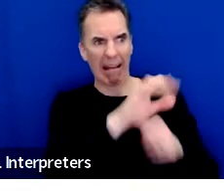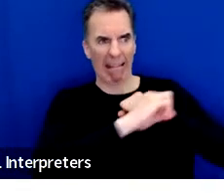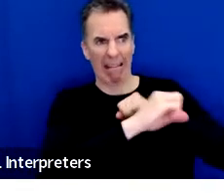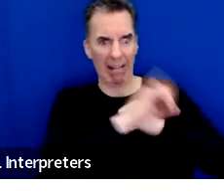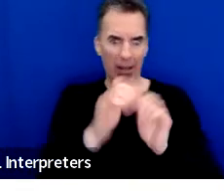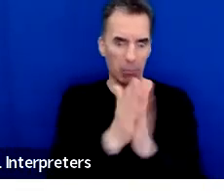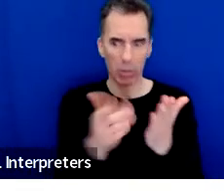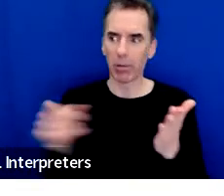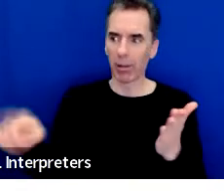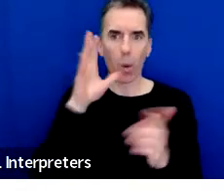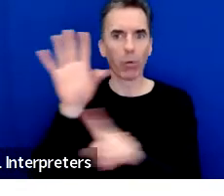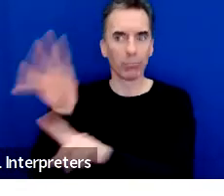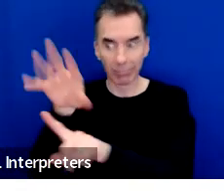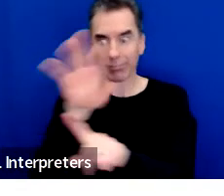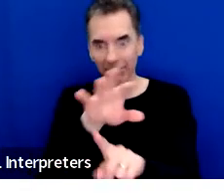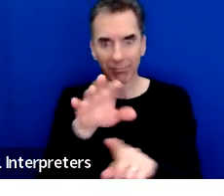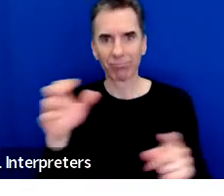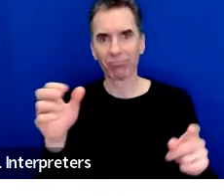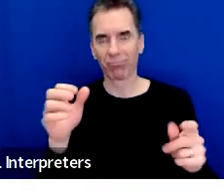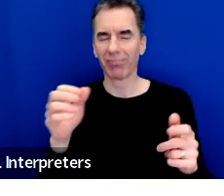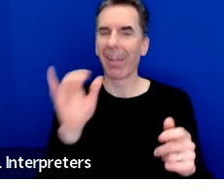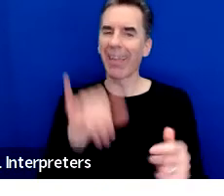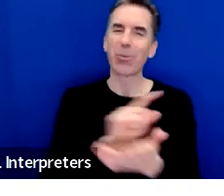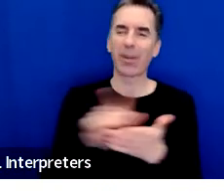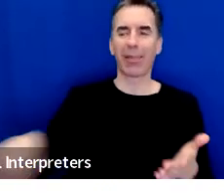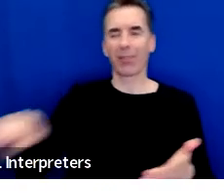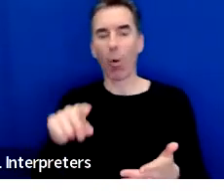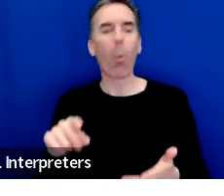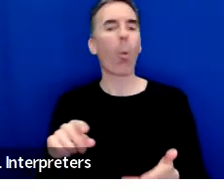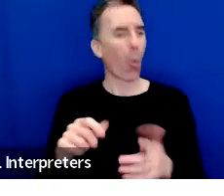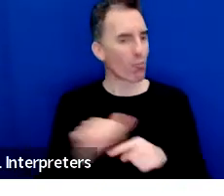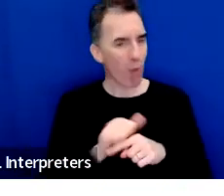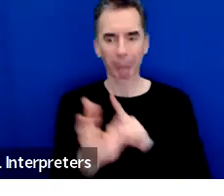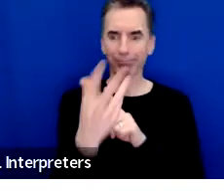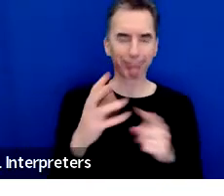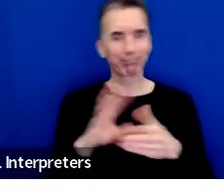It's, they just they, they have a lot of fun with it. So I list out our required readings here